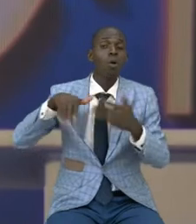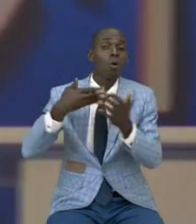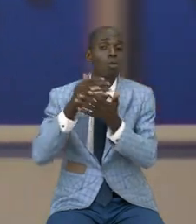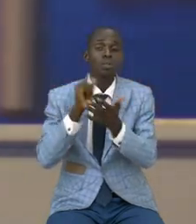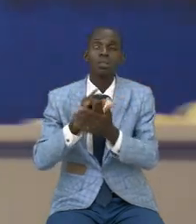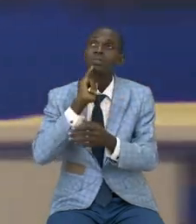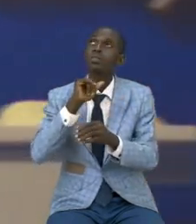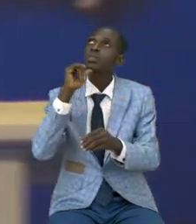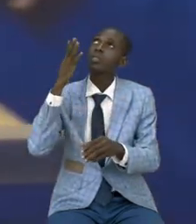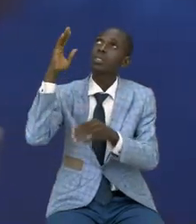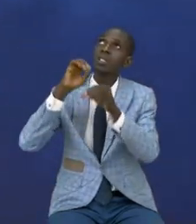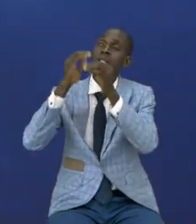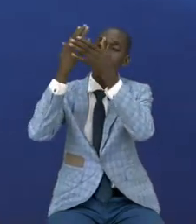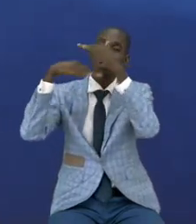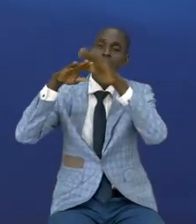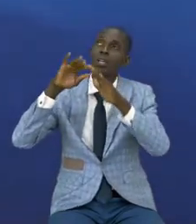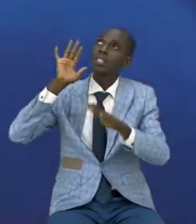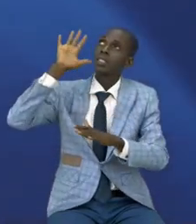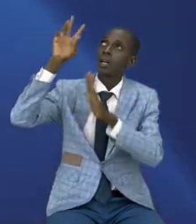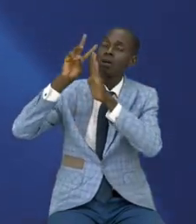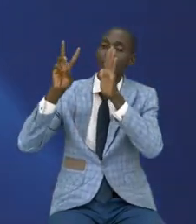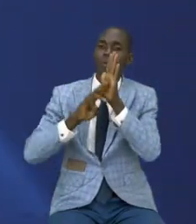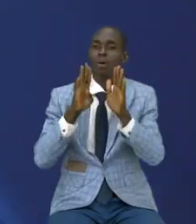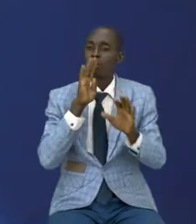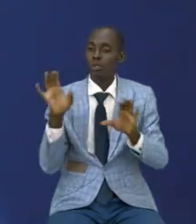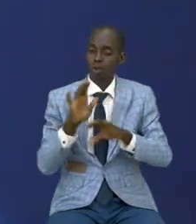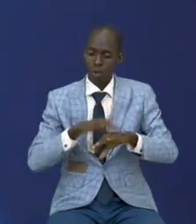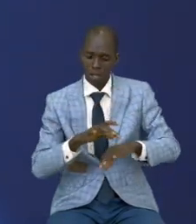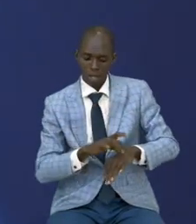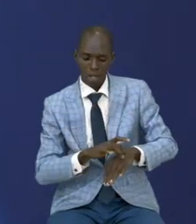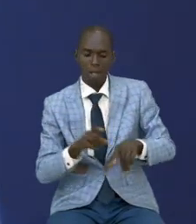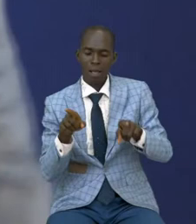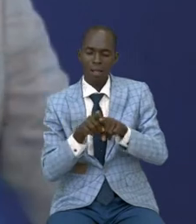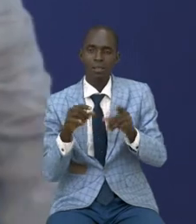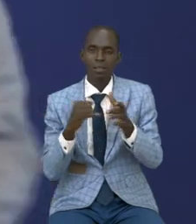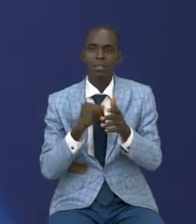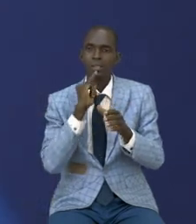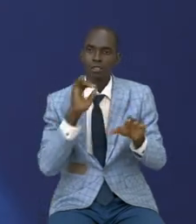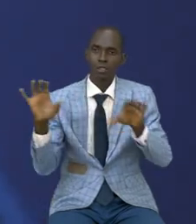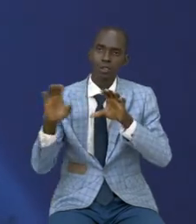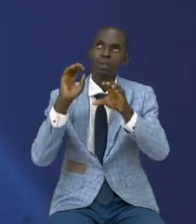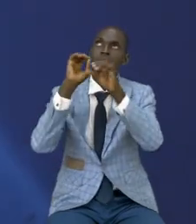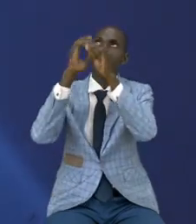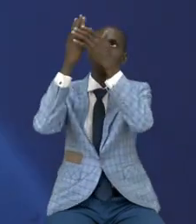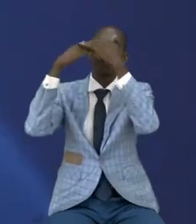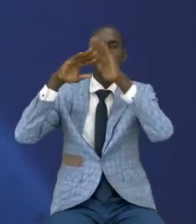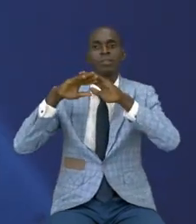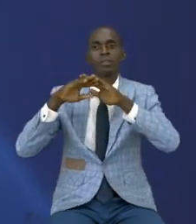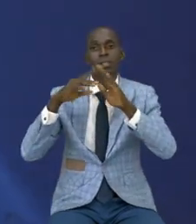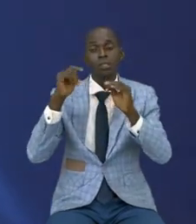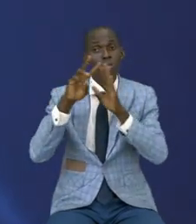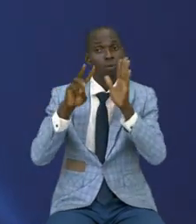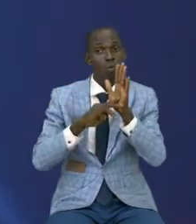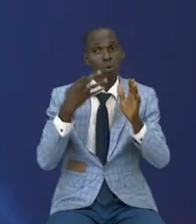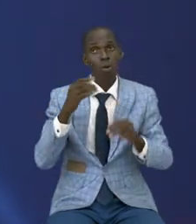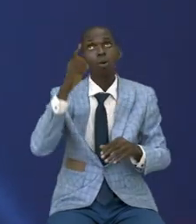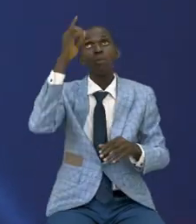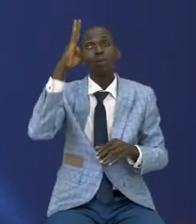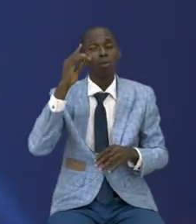that will be done on earth as it is done in heaven the will of god for you here on earth